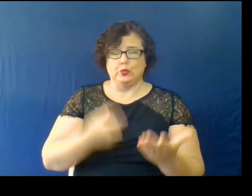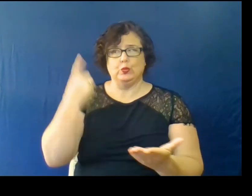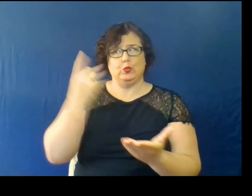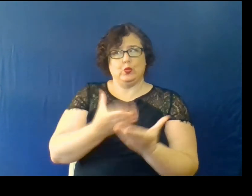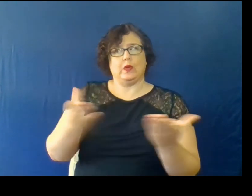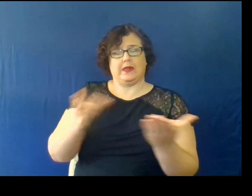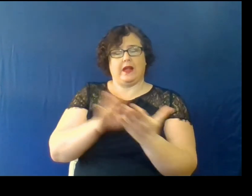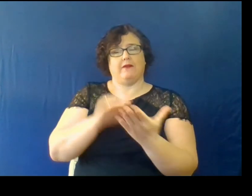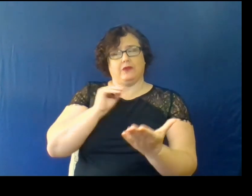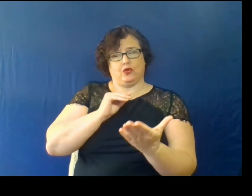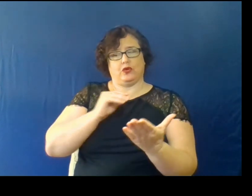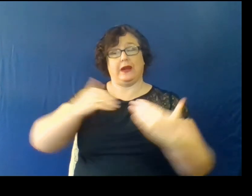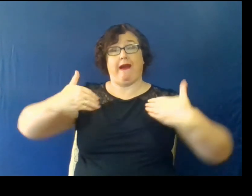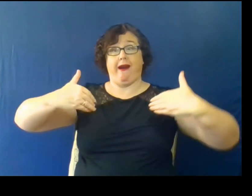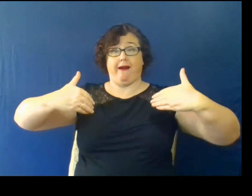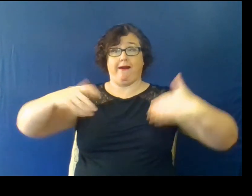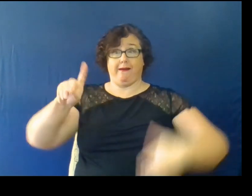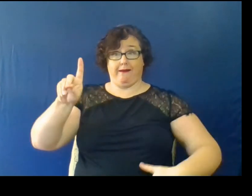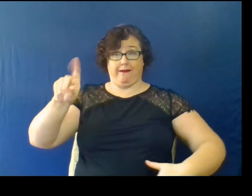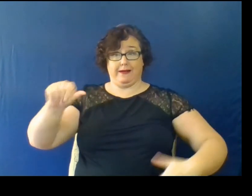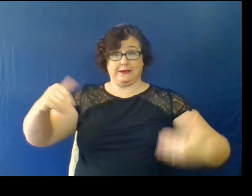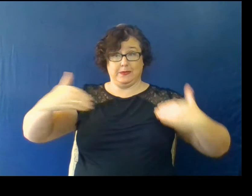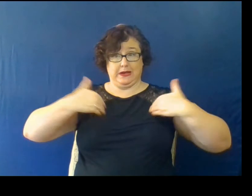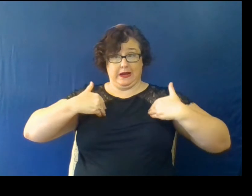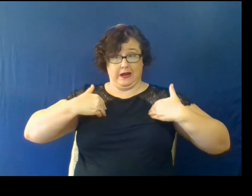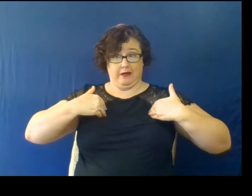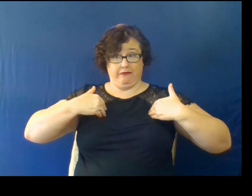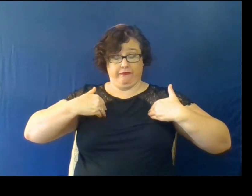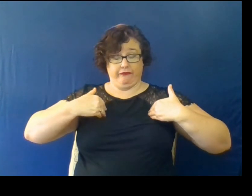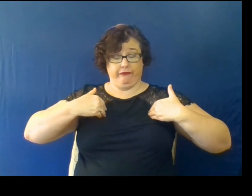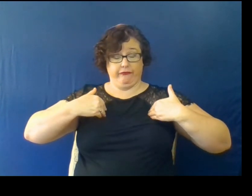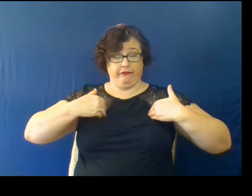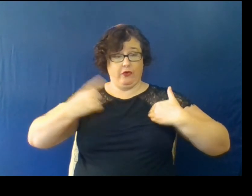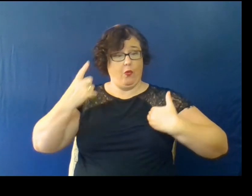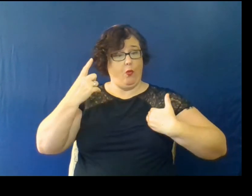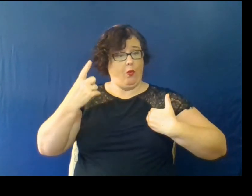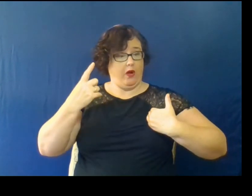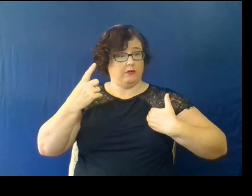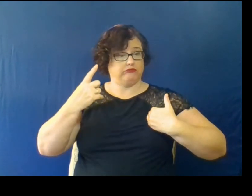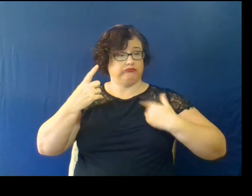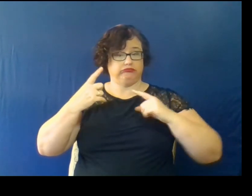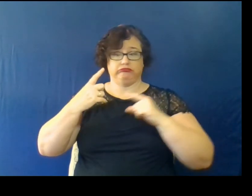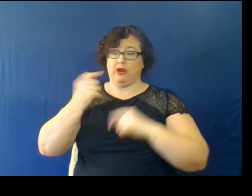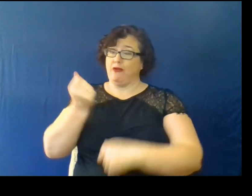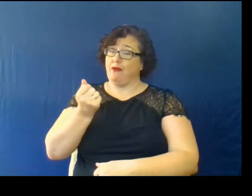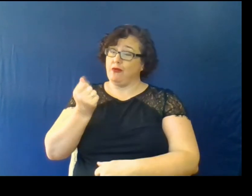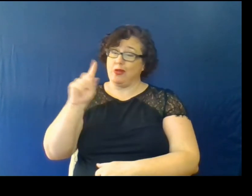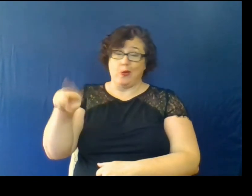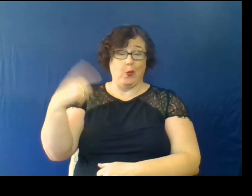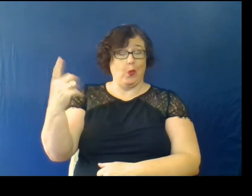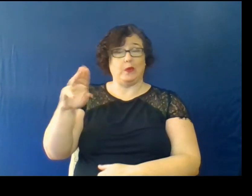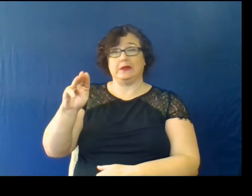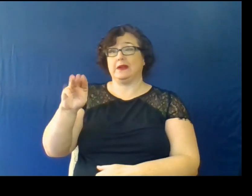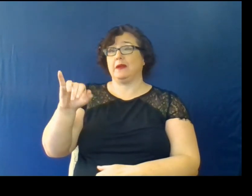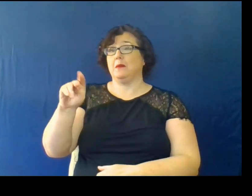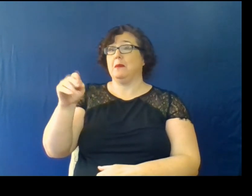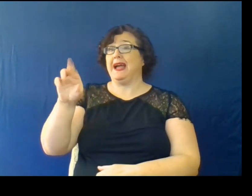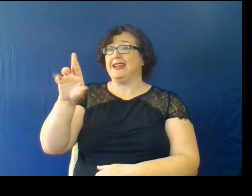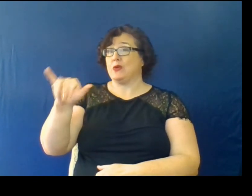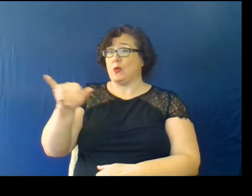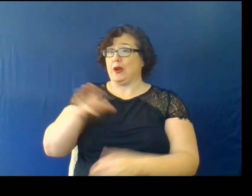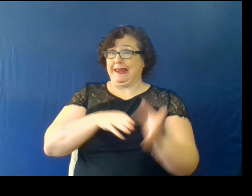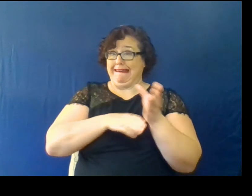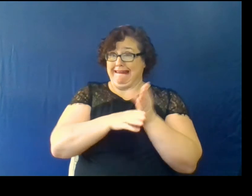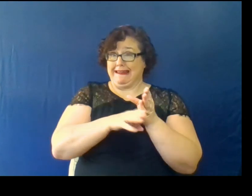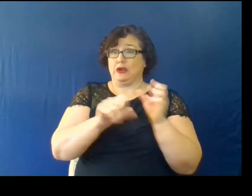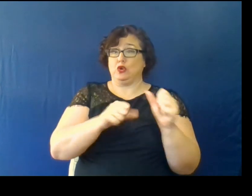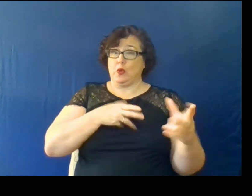having a disability is one of the only minorities you can get into at any point in your lifetime.